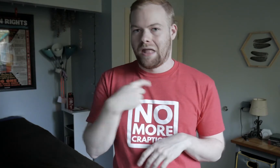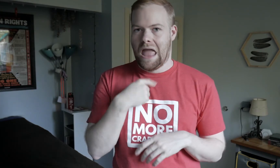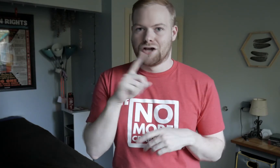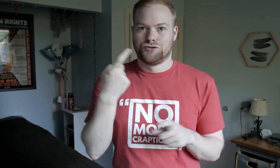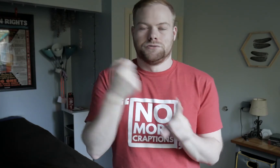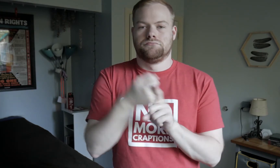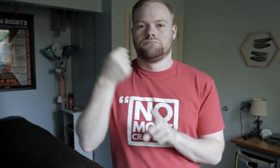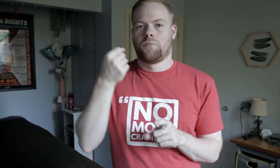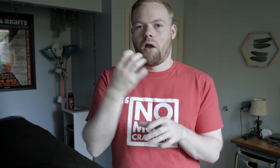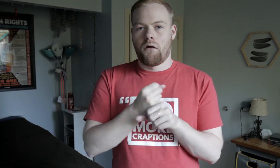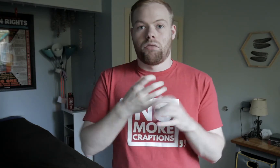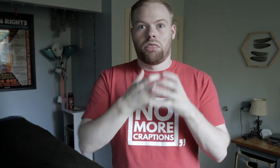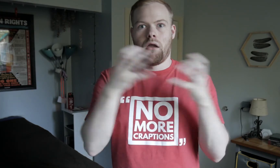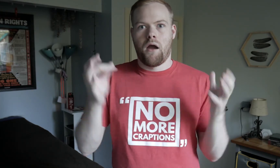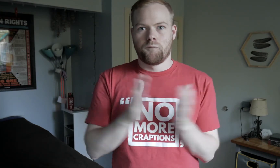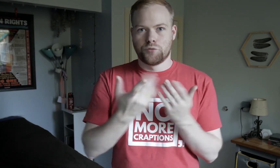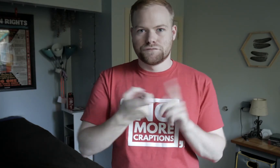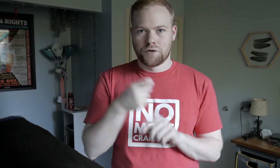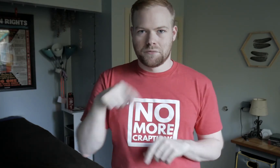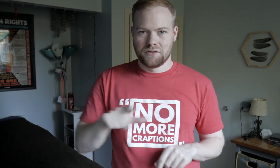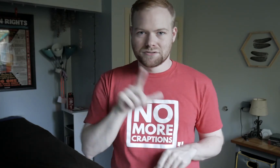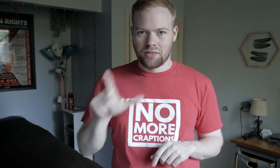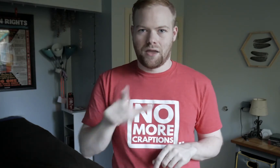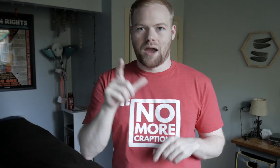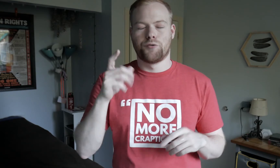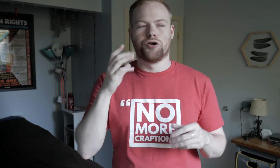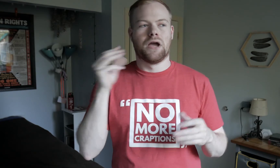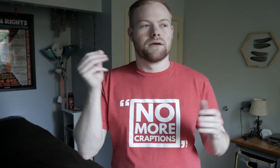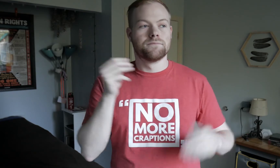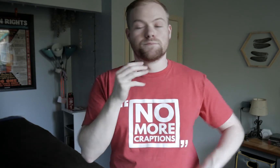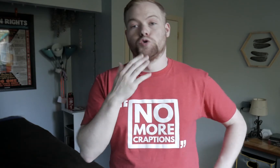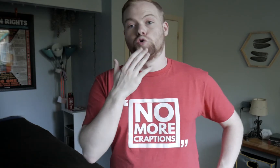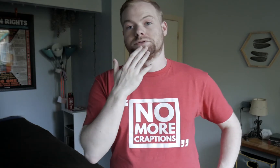I just happened to get a lot of books from the library, and oops.